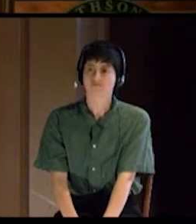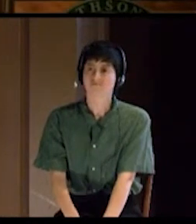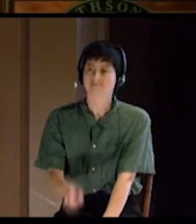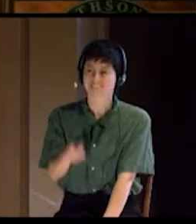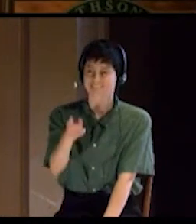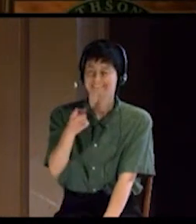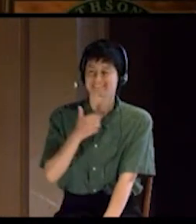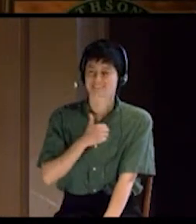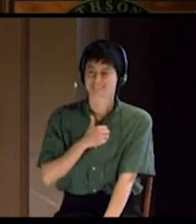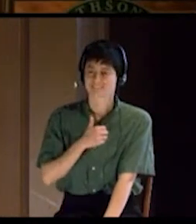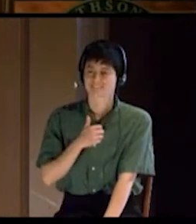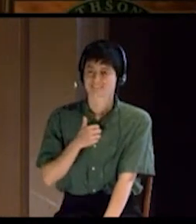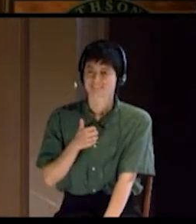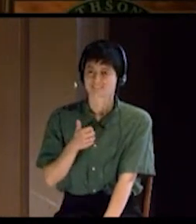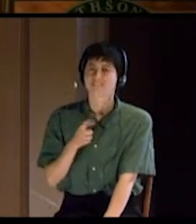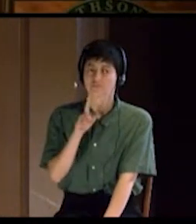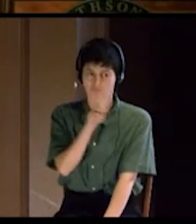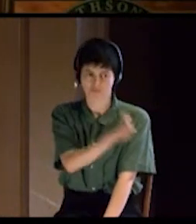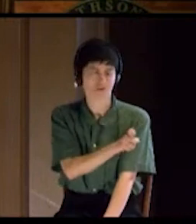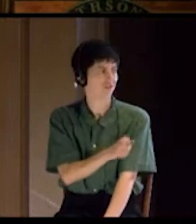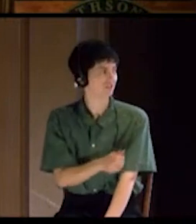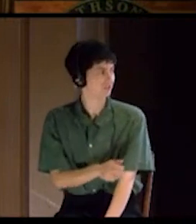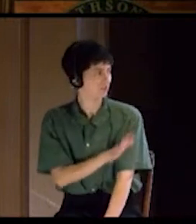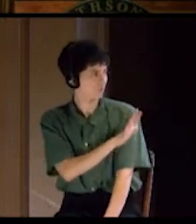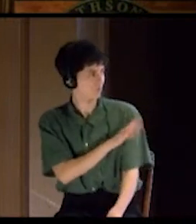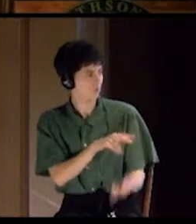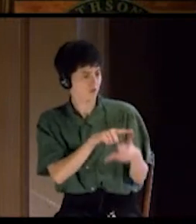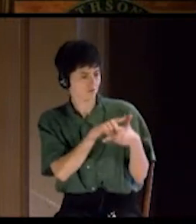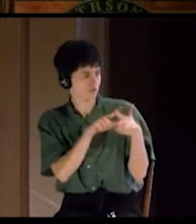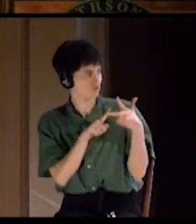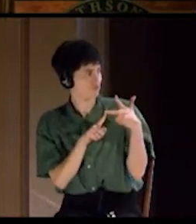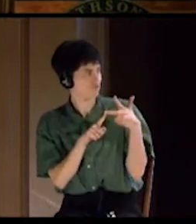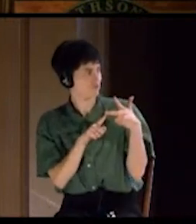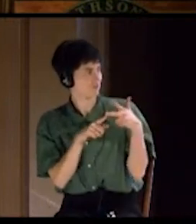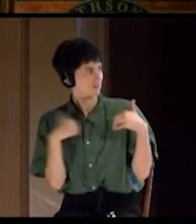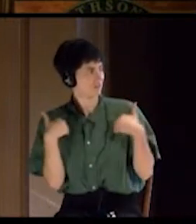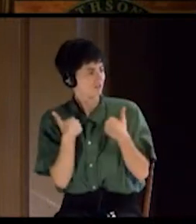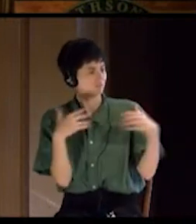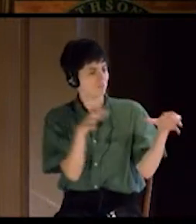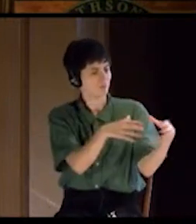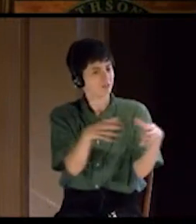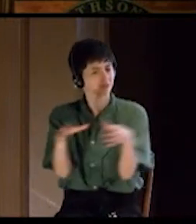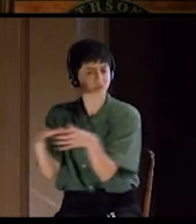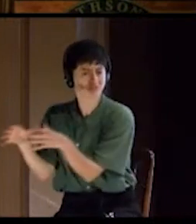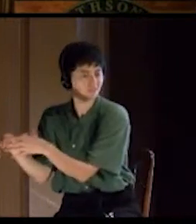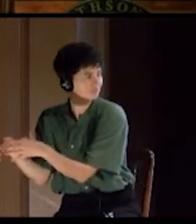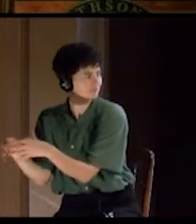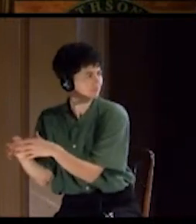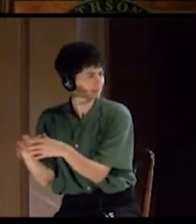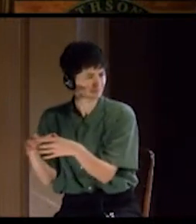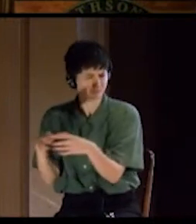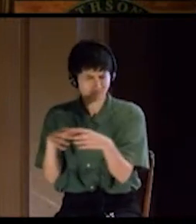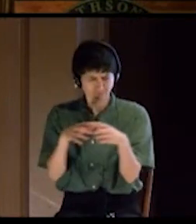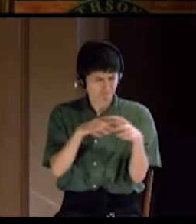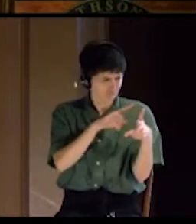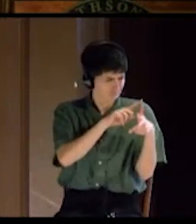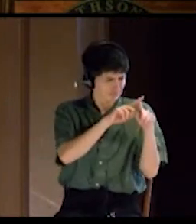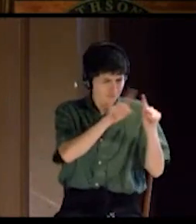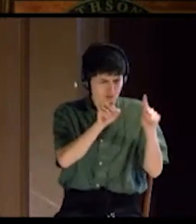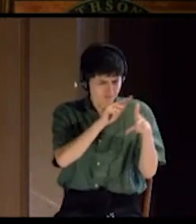So the three species you chose seemed to be very different. Was there a reason you chose those three